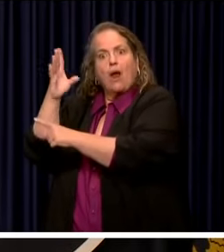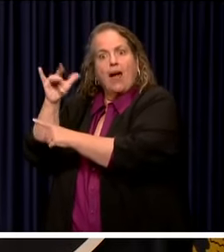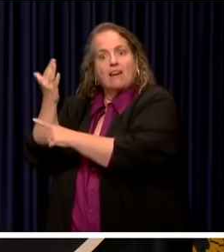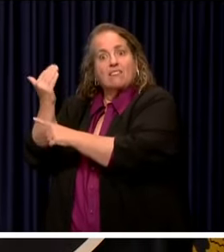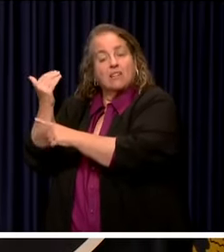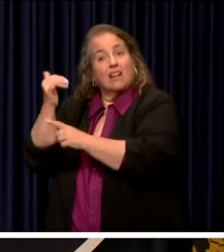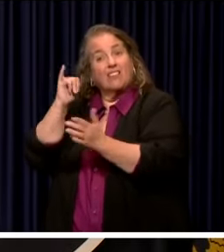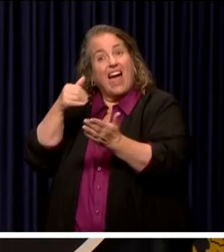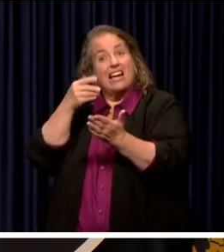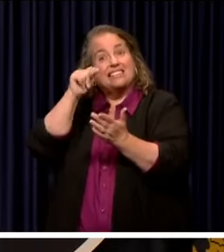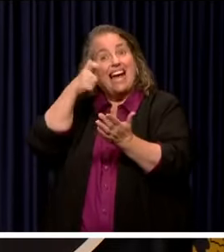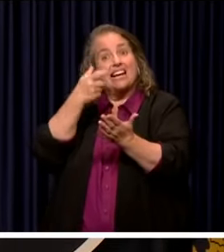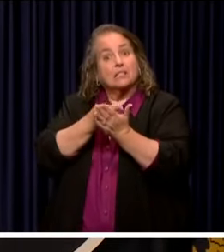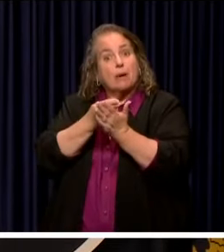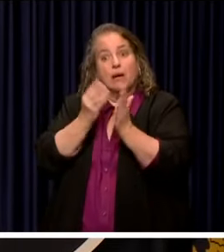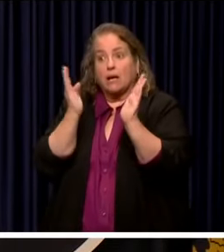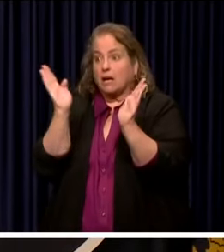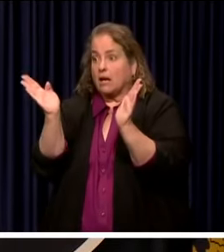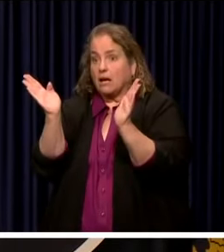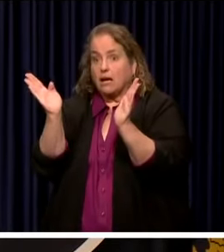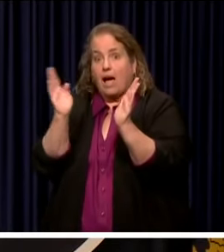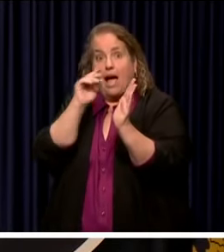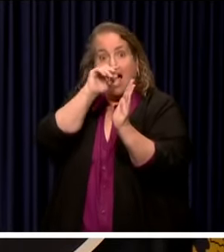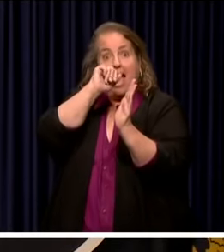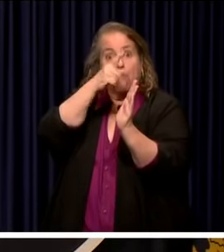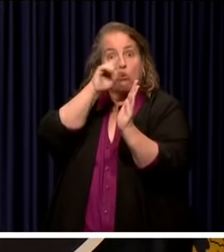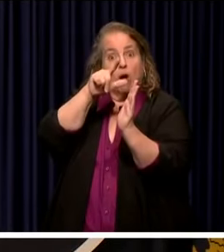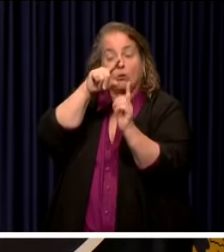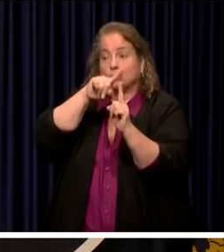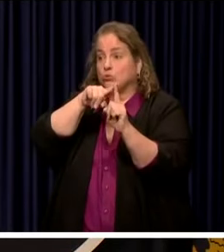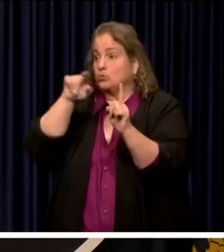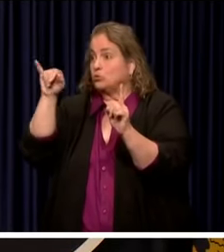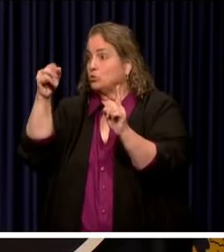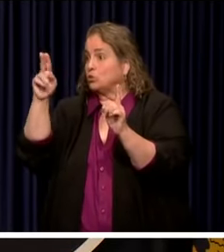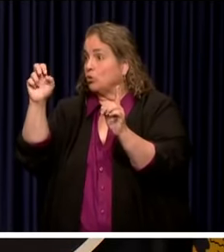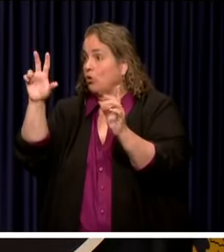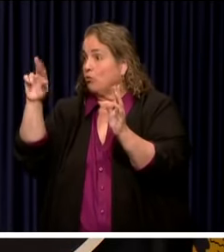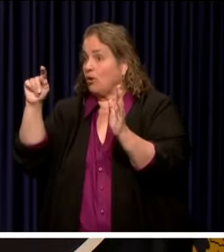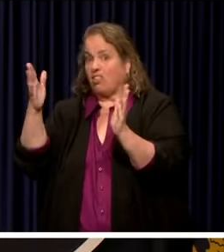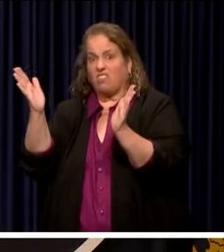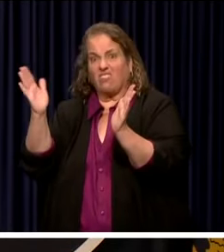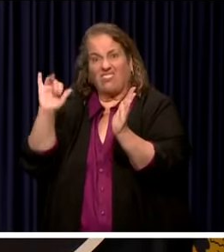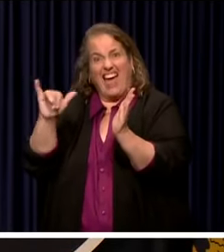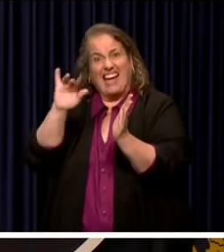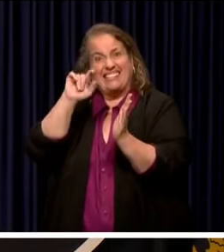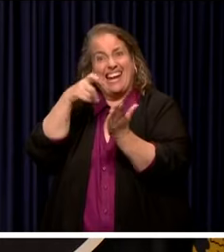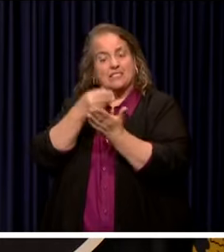SIGNIFICANT AMOUNT IN THE CARES ACT, IT CAN ONLY BE USED UNDER THE GUIDANCE THEY HAVE TO ADDRESS COVID-19.